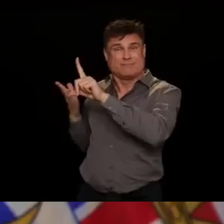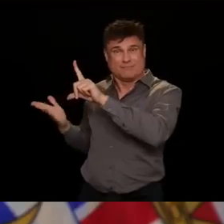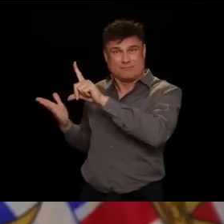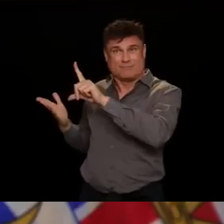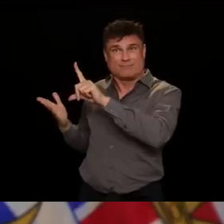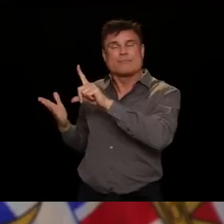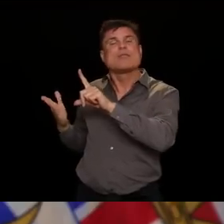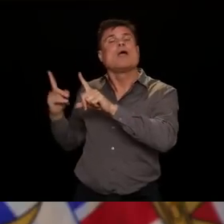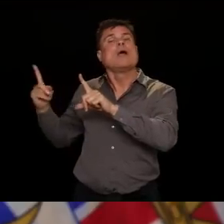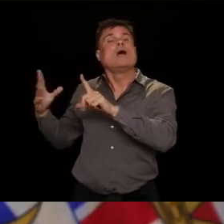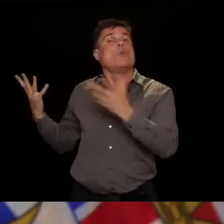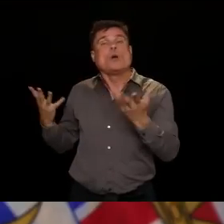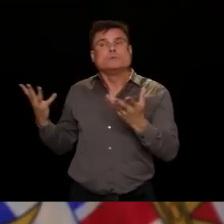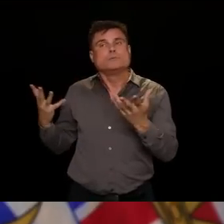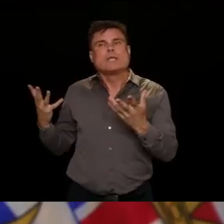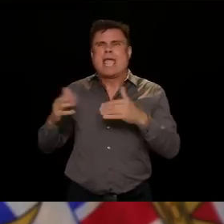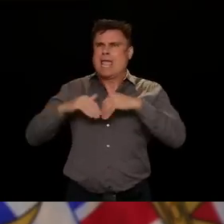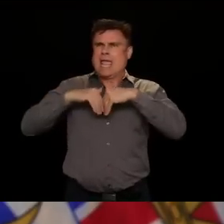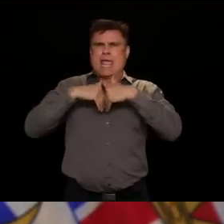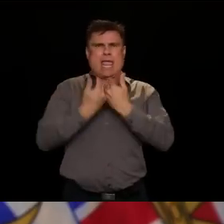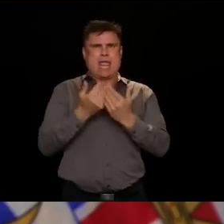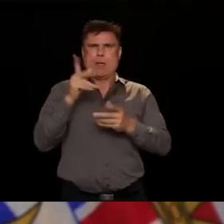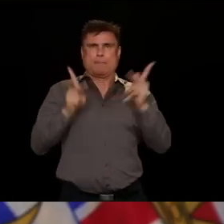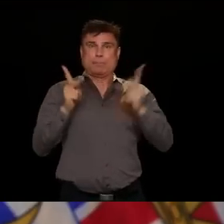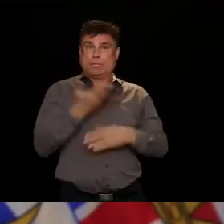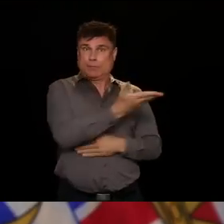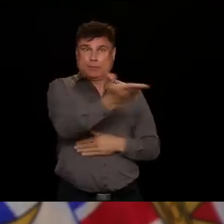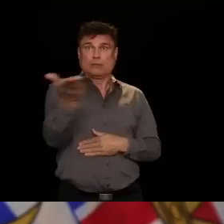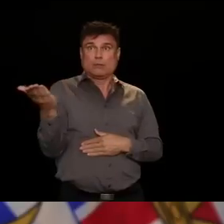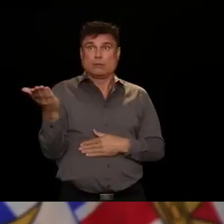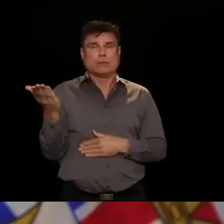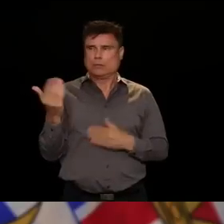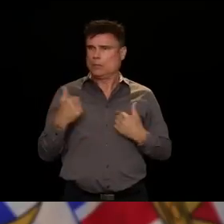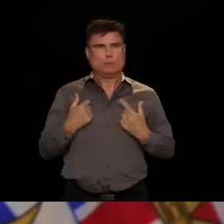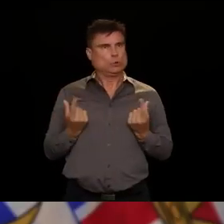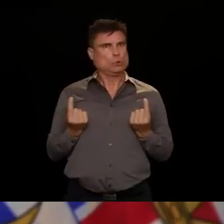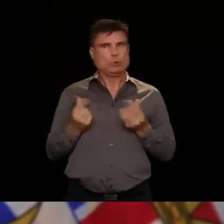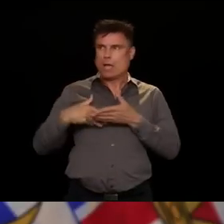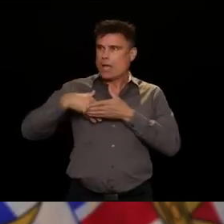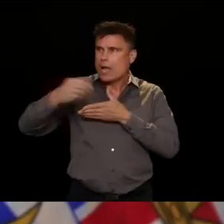I guess I am in the middle One of the things we talked about, this